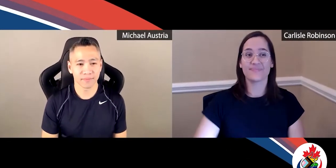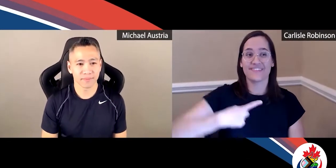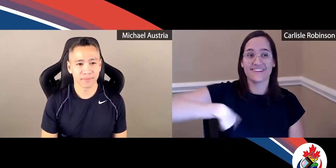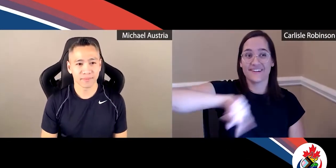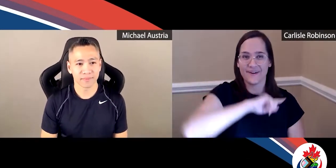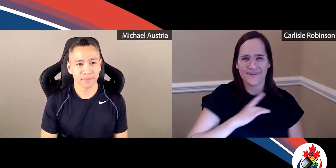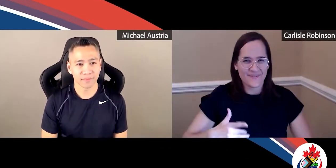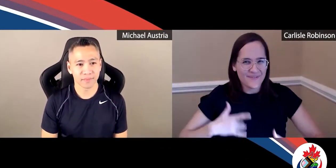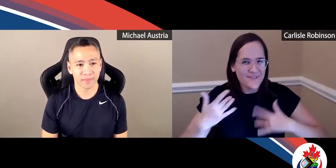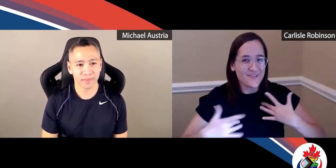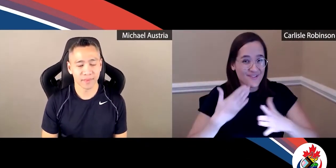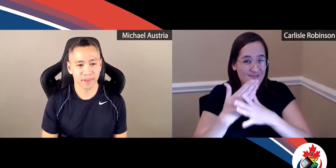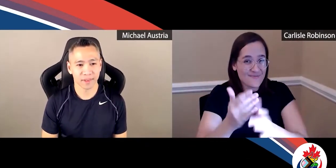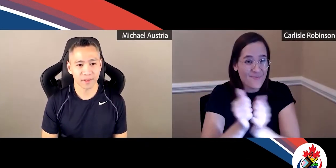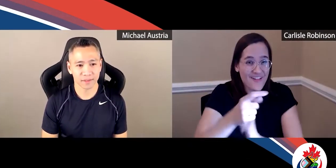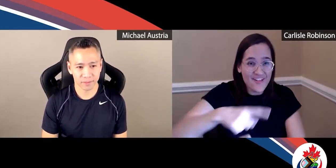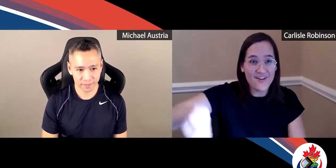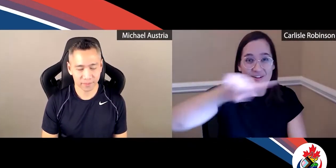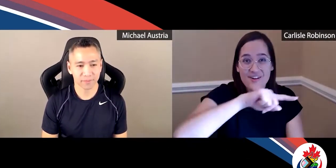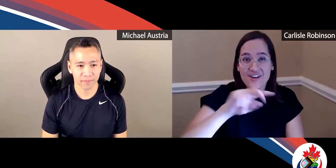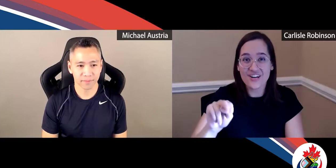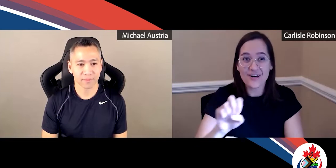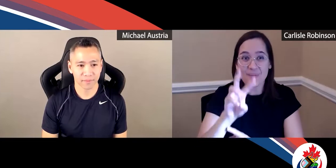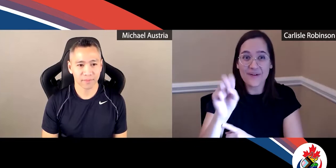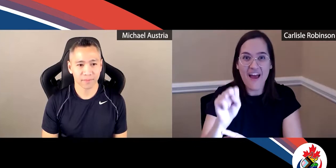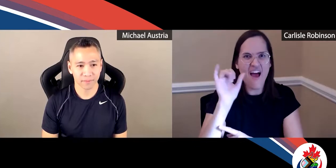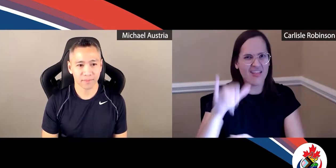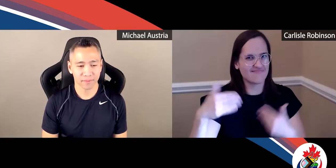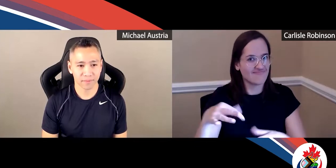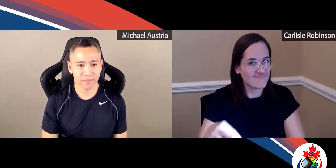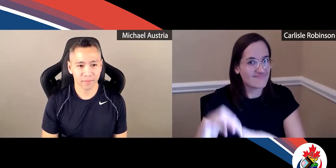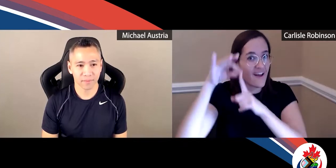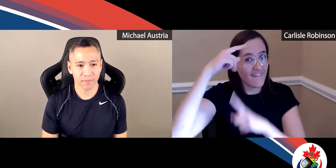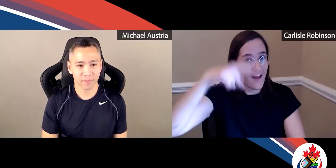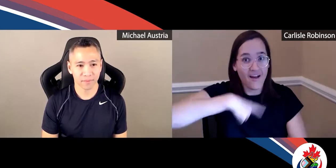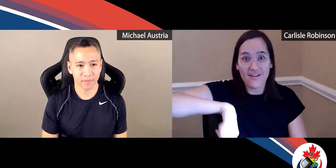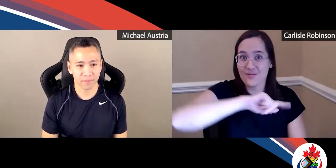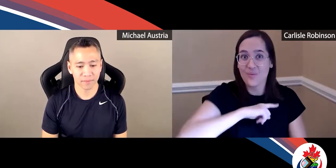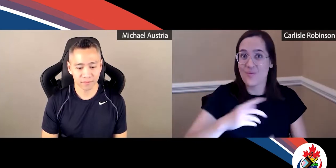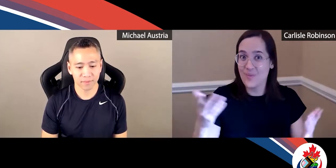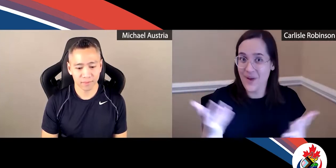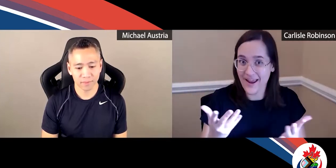We are so excited to share with you a news that is so special to us: